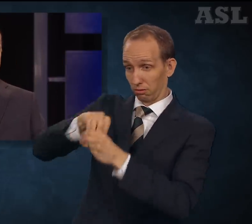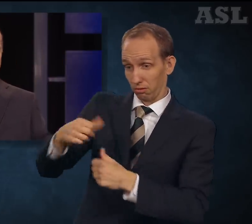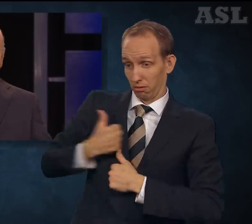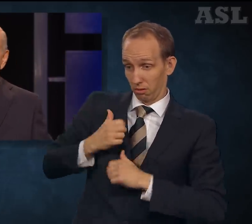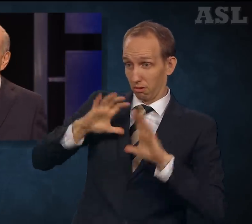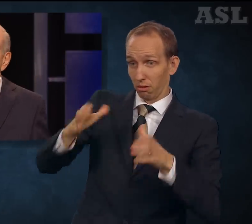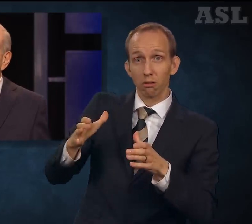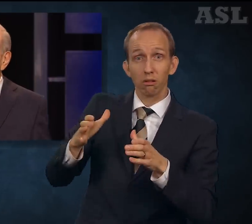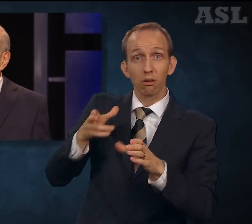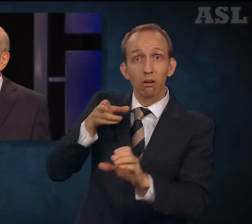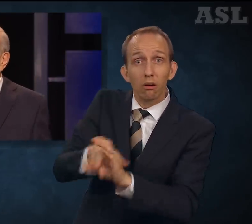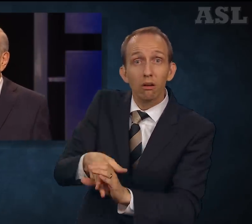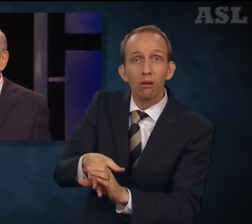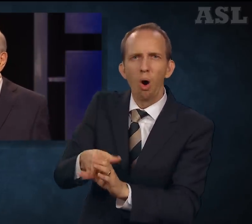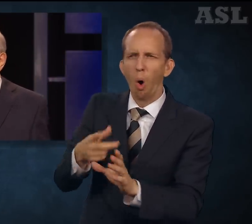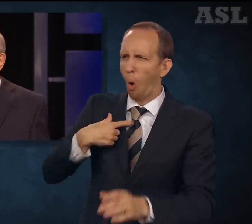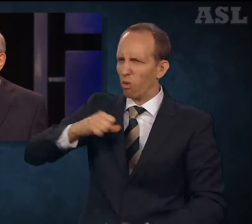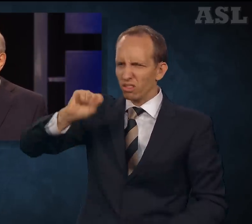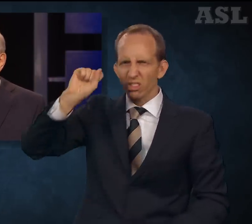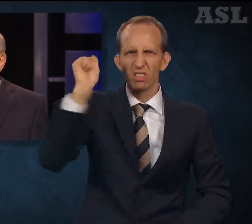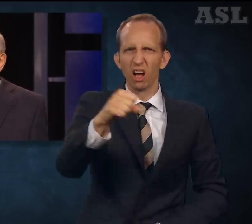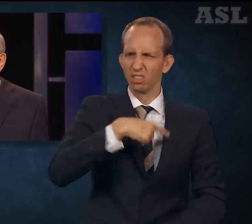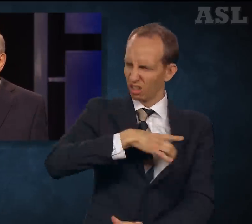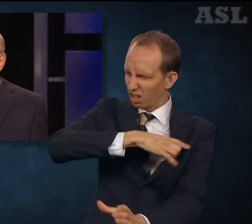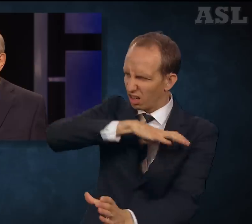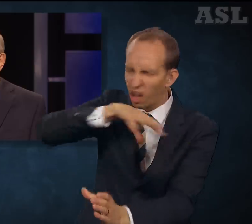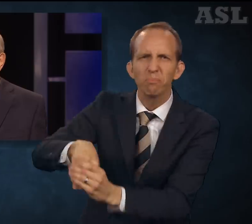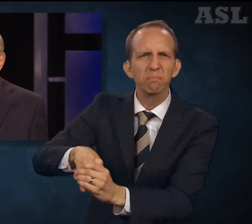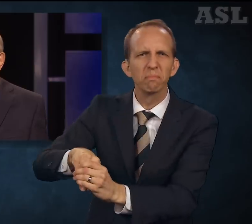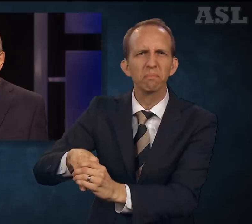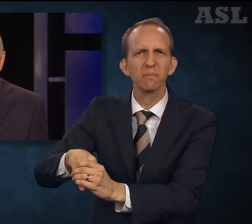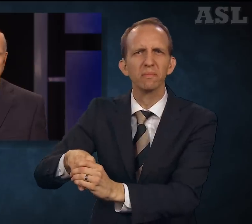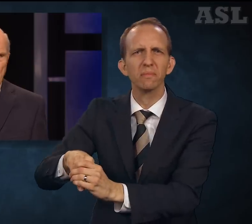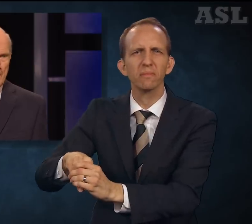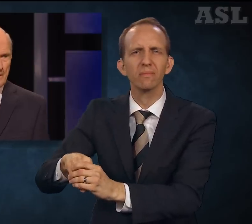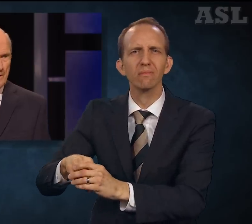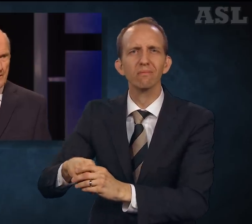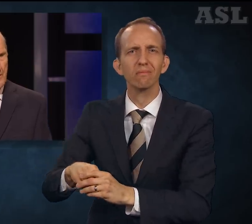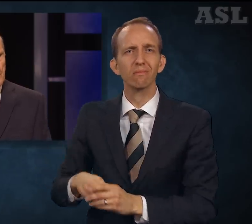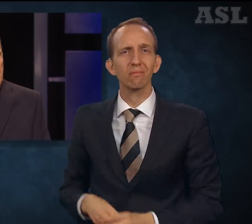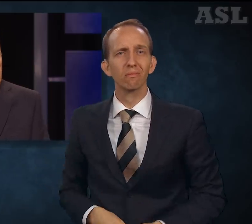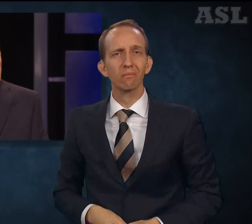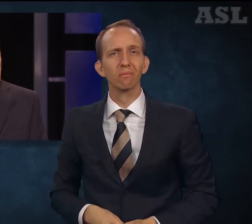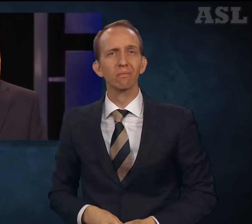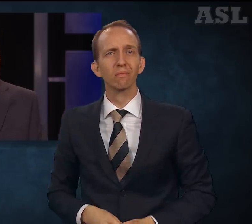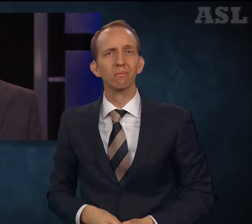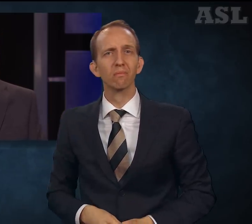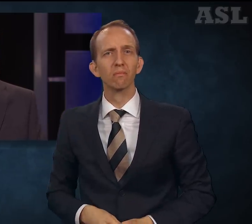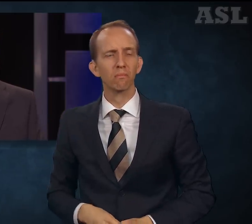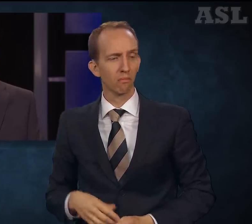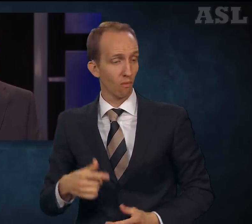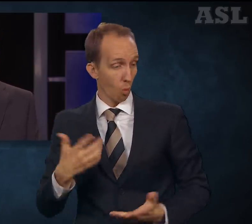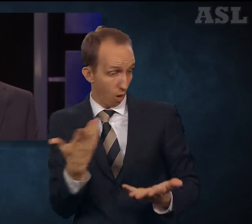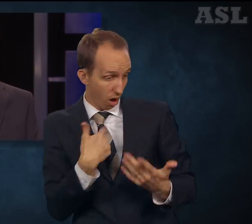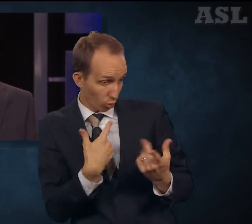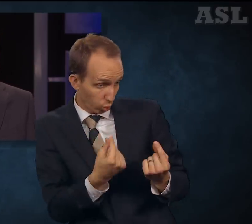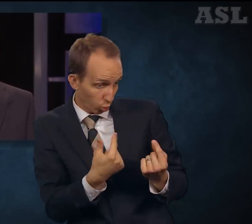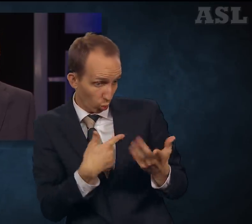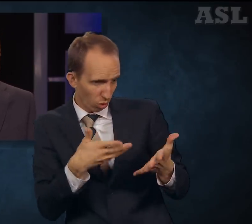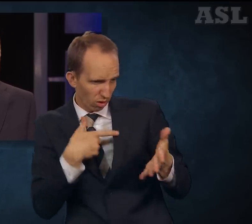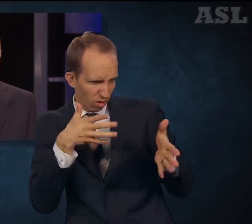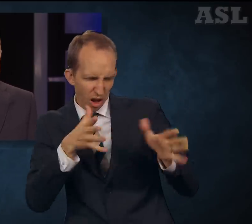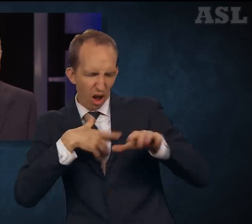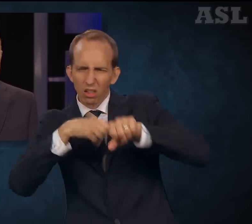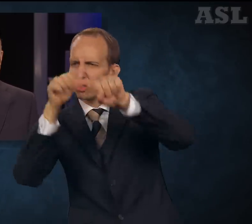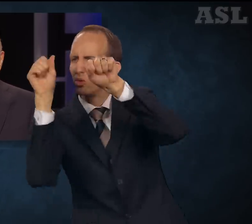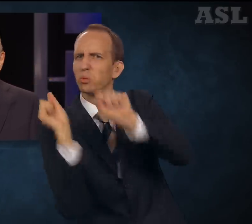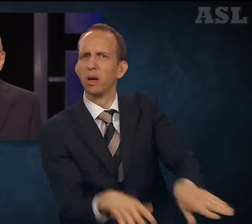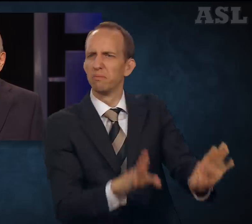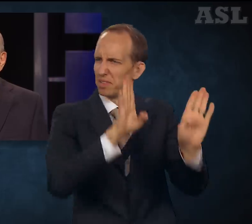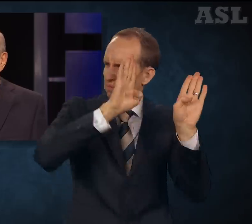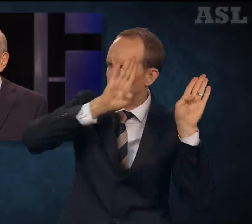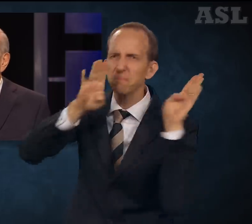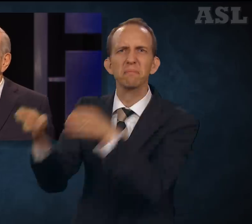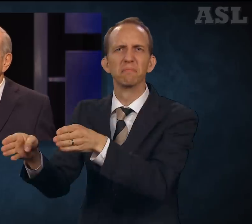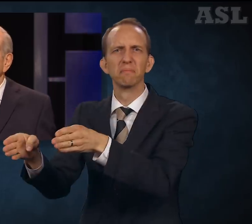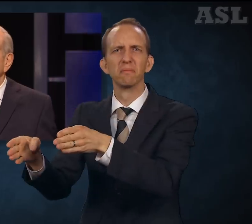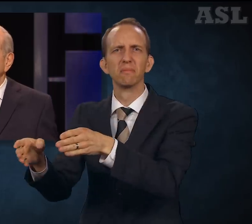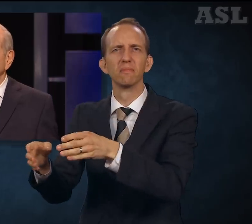ENLIST TO HELP GATHER ISRAEL,